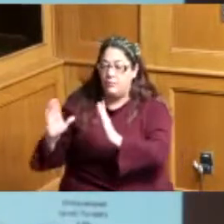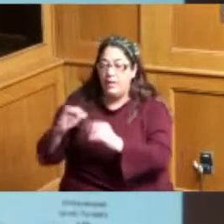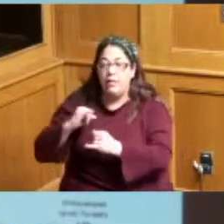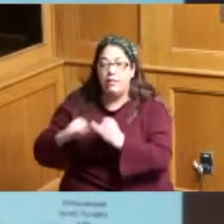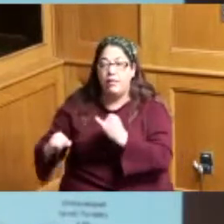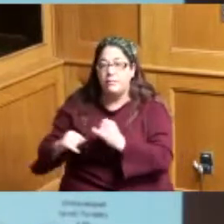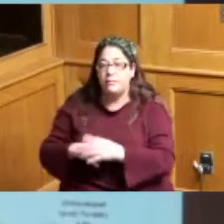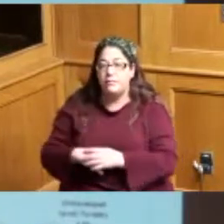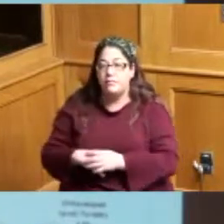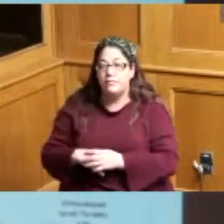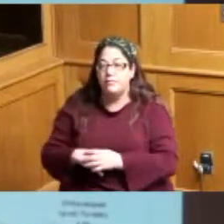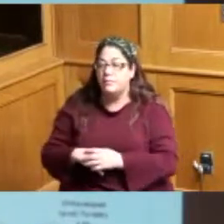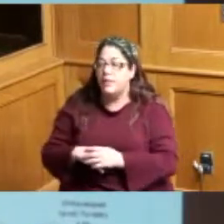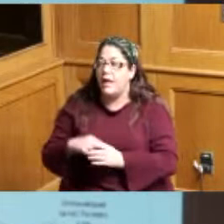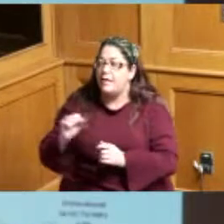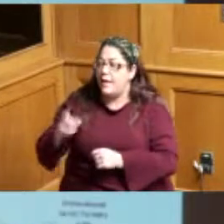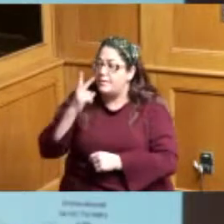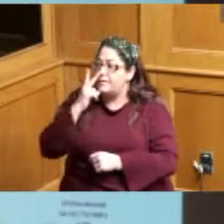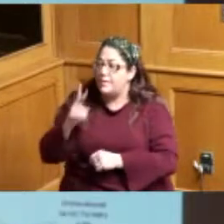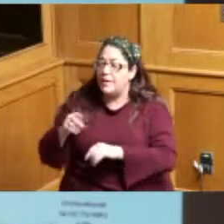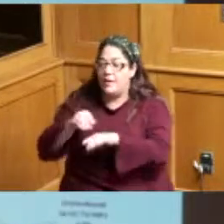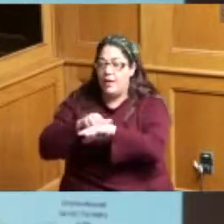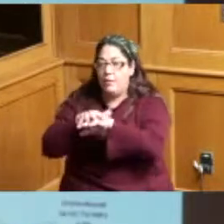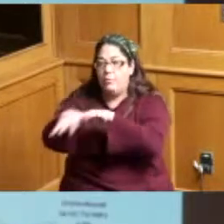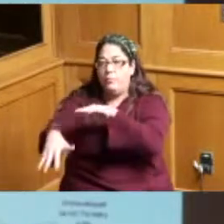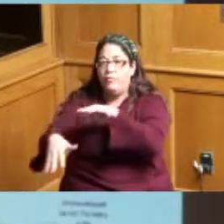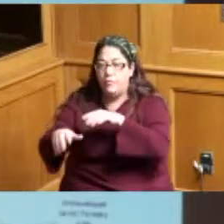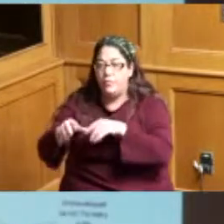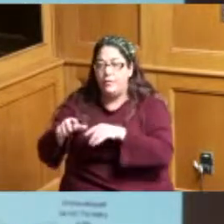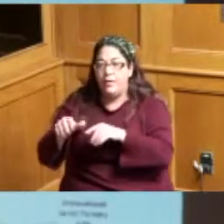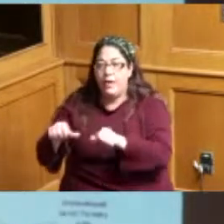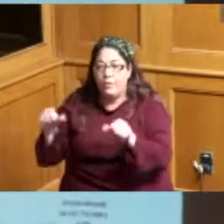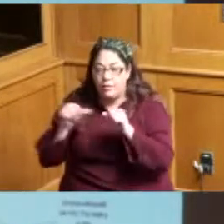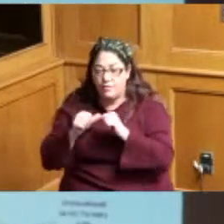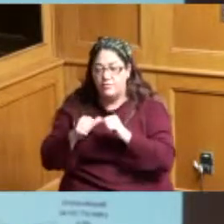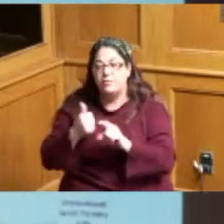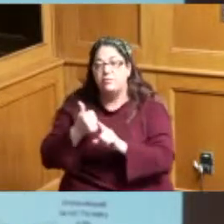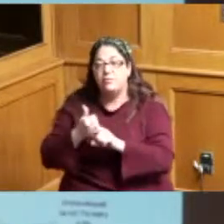impervious area while over 60 percent of the parcels are single-family residential